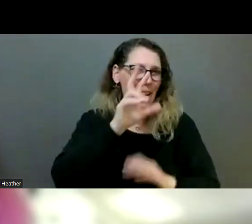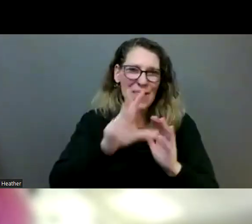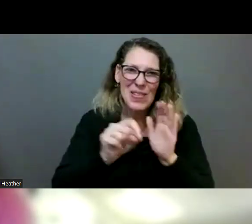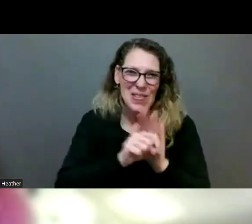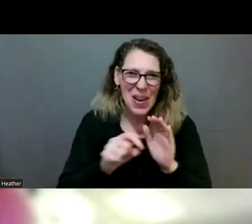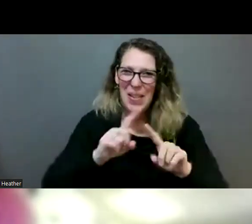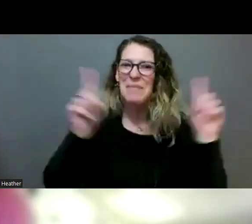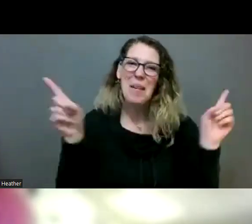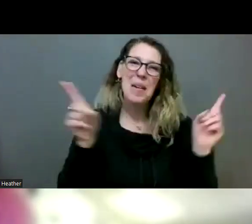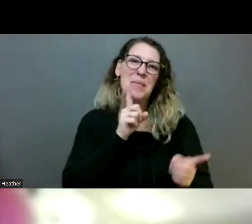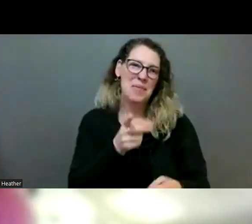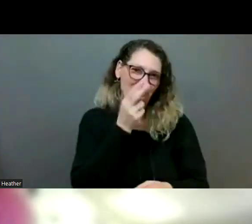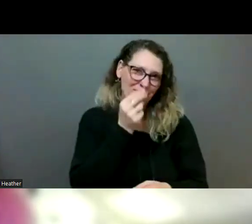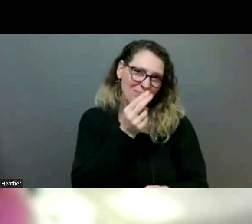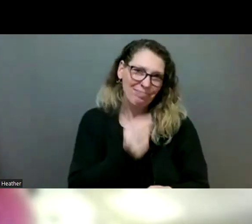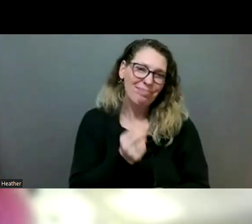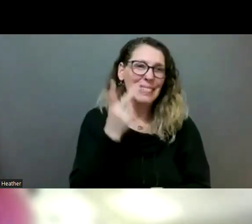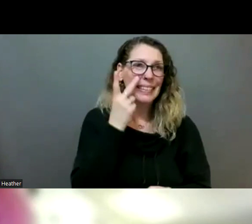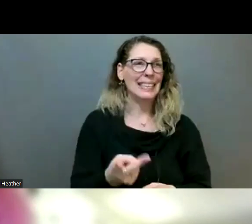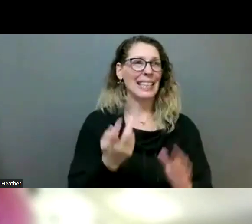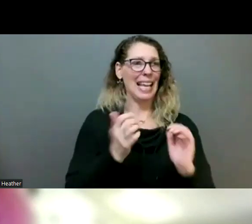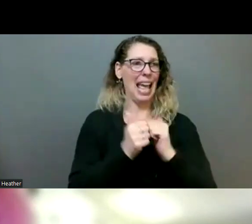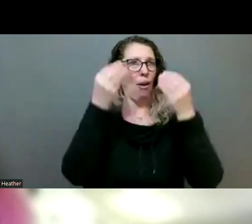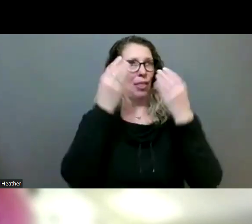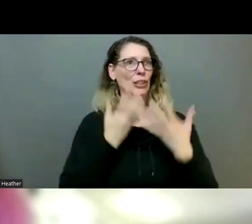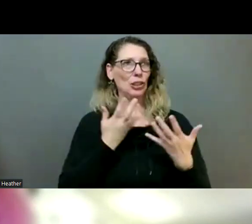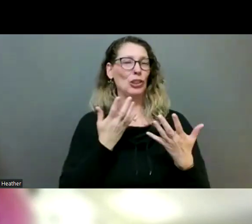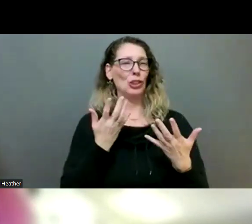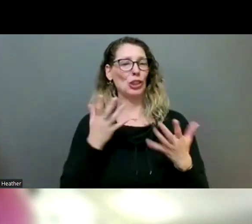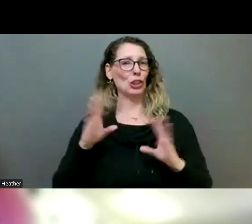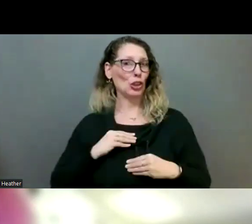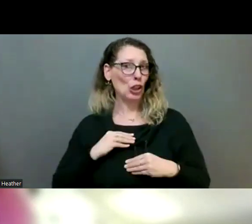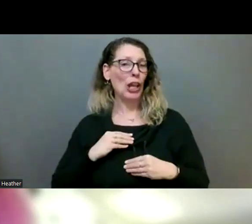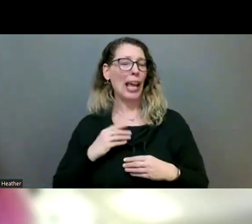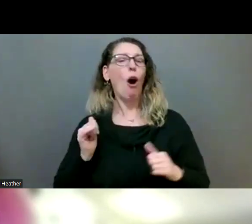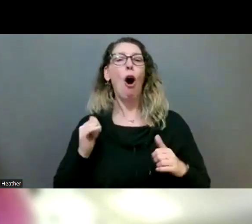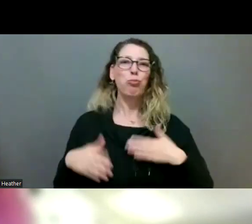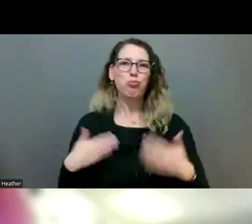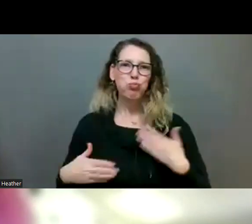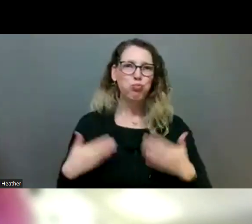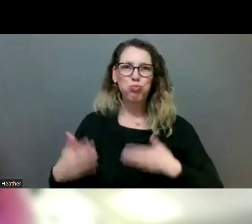but it's pretty comical to see how teachers took that and rolled with it and organically